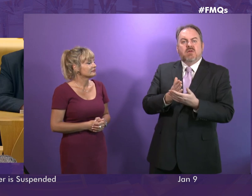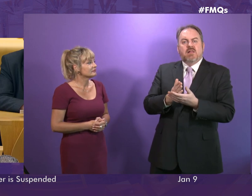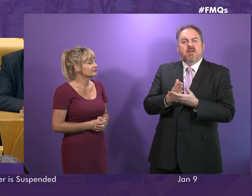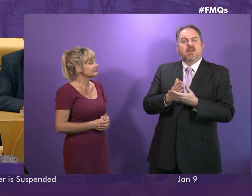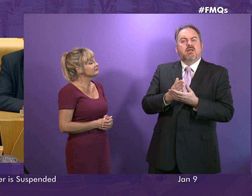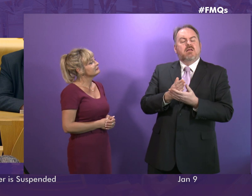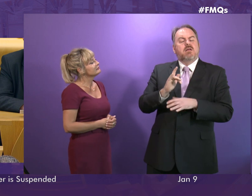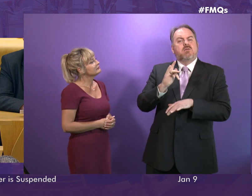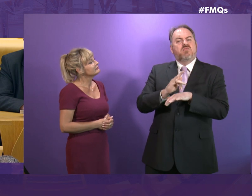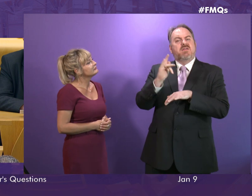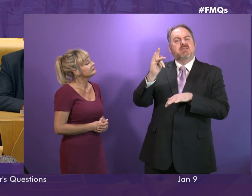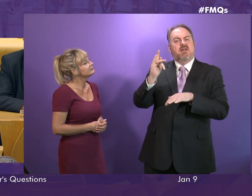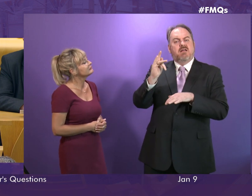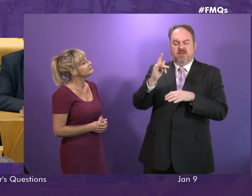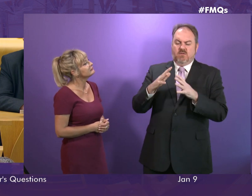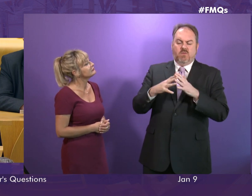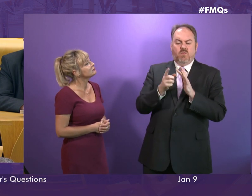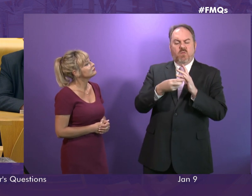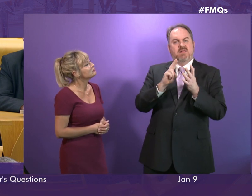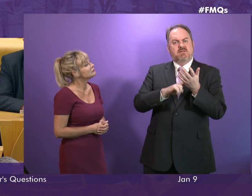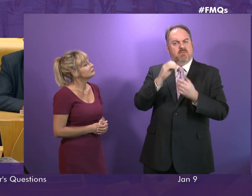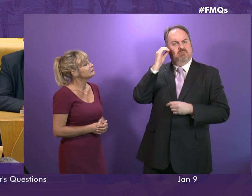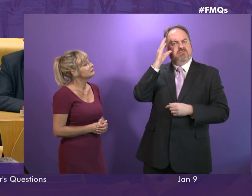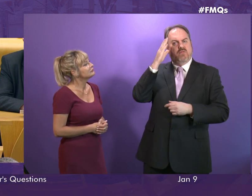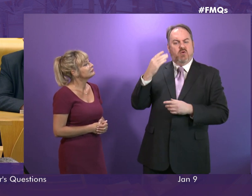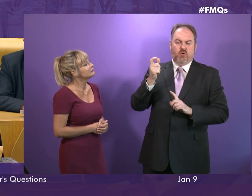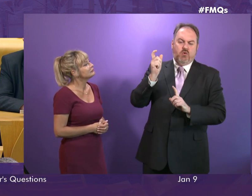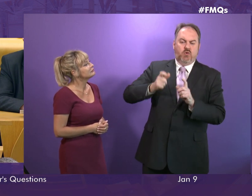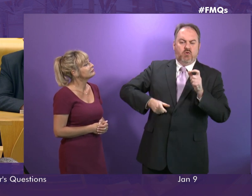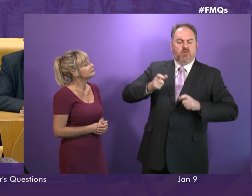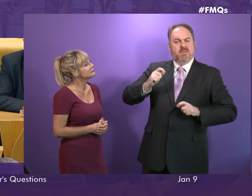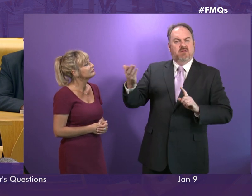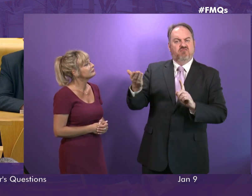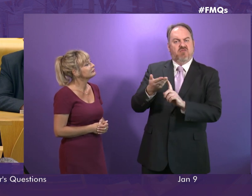Philip Alston, the United Nations rapporteur on extreme poverty and human rights. His report said: